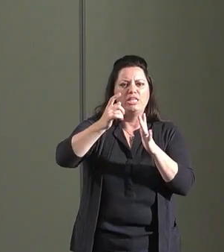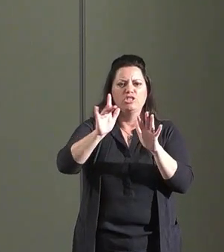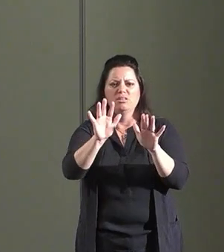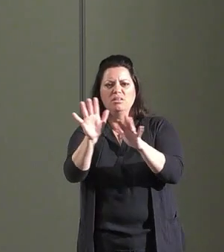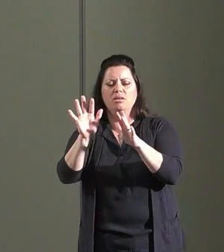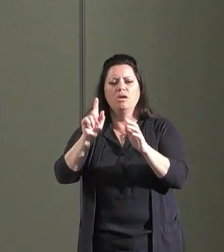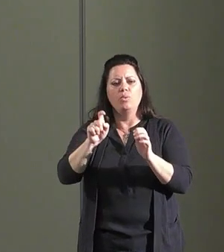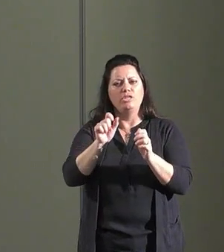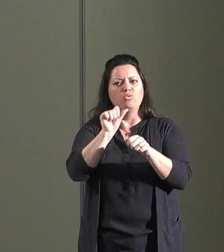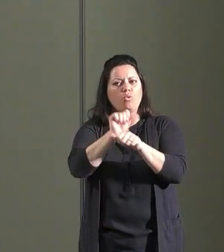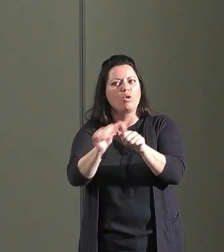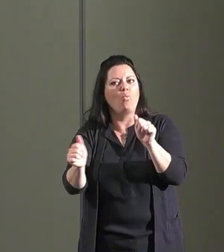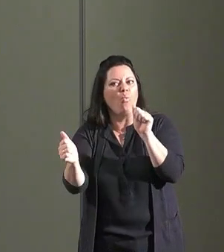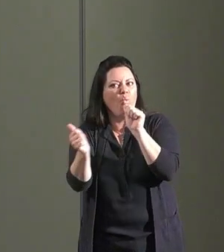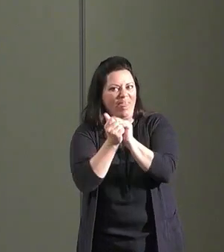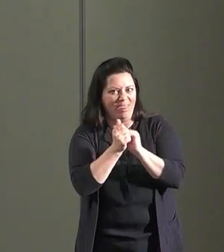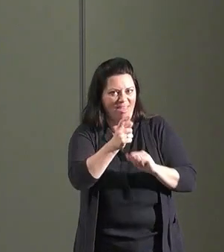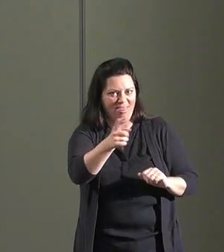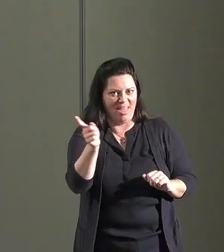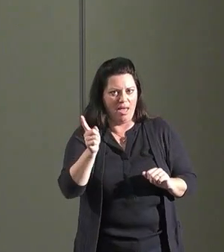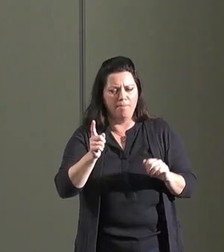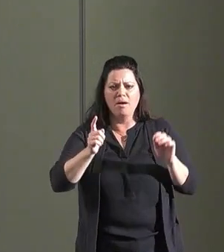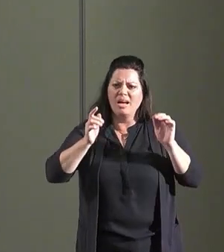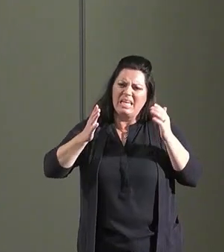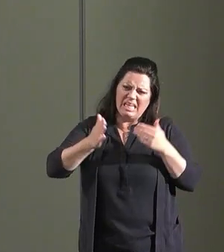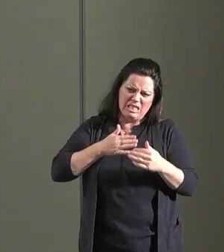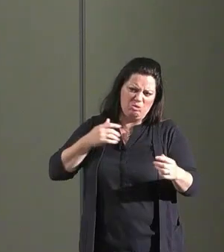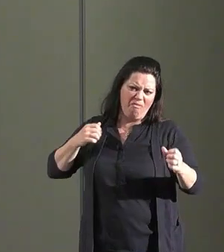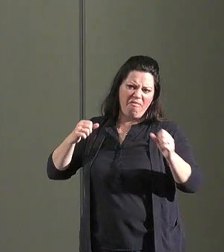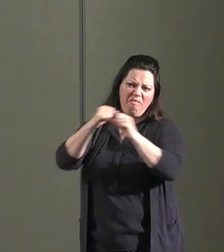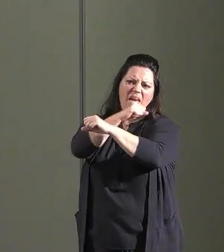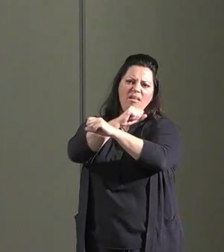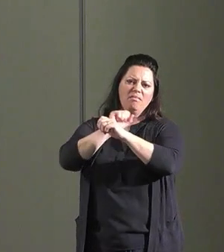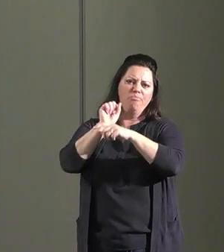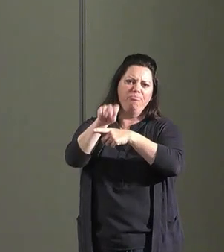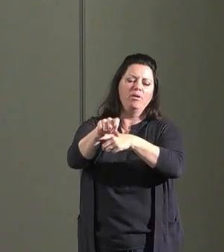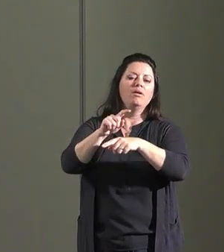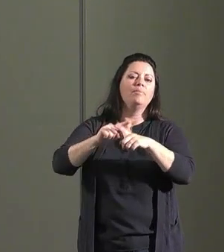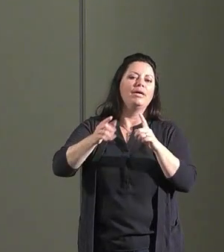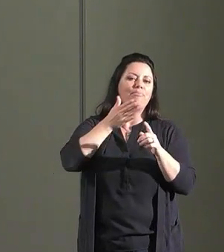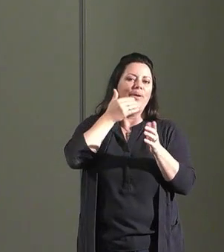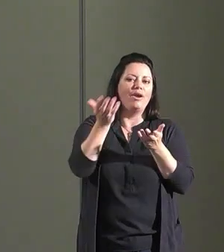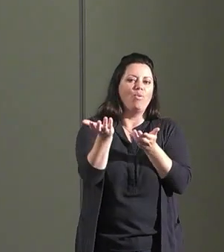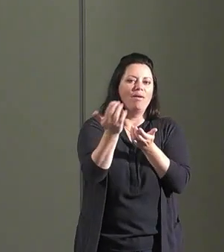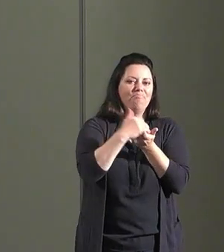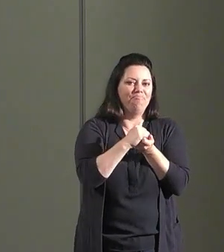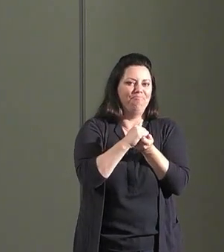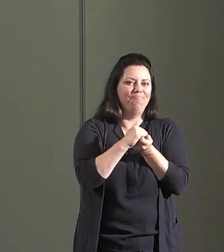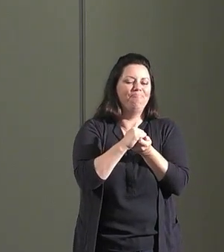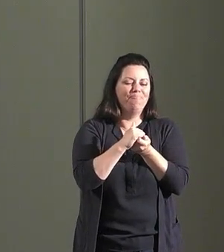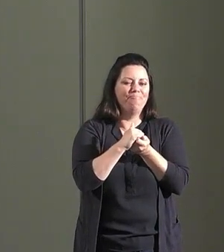easy to fight them. The better thing is how we work collaboratively. The research your,